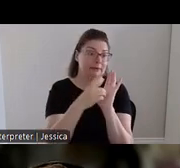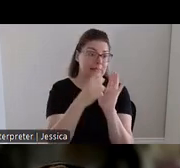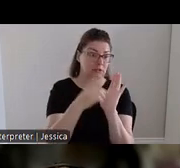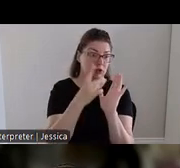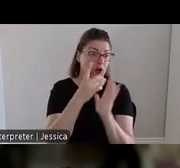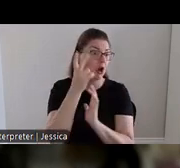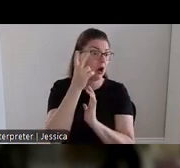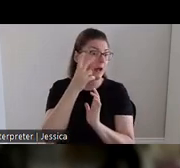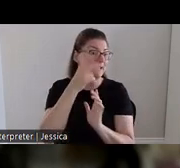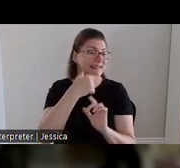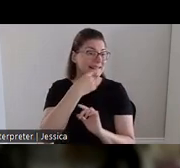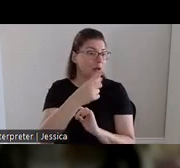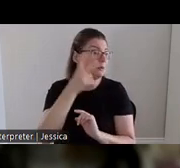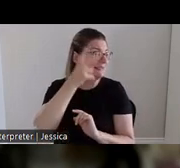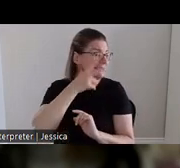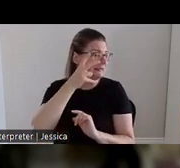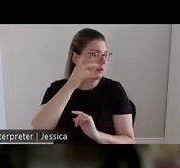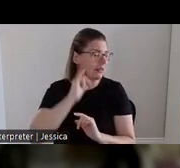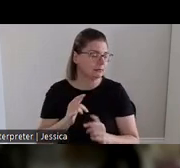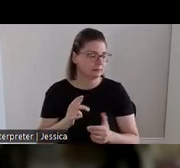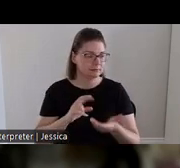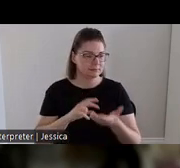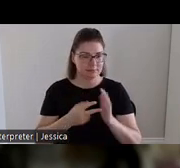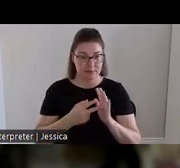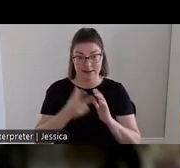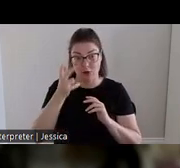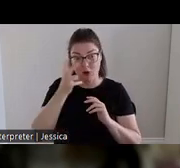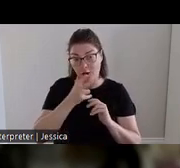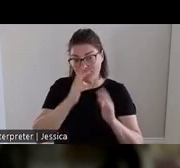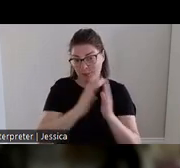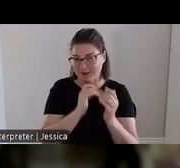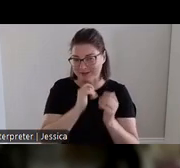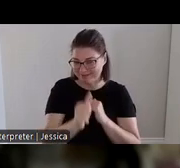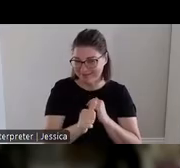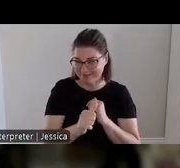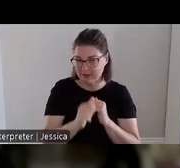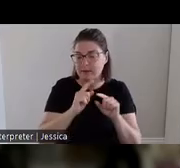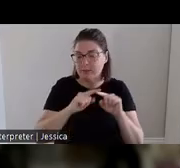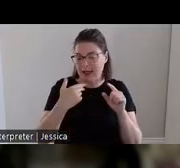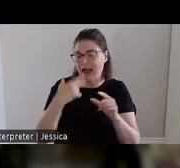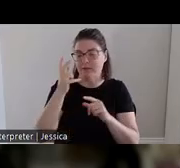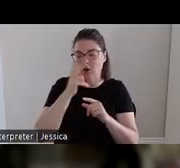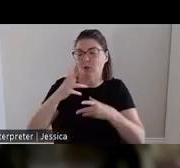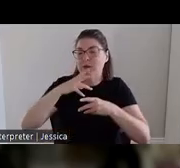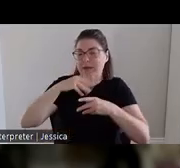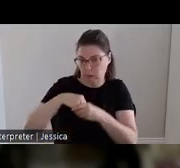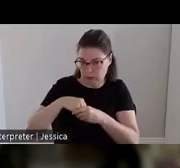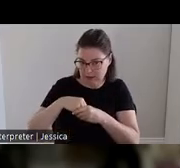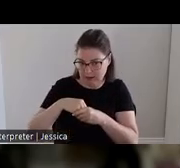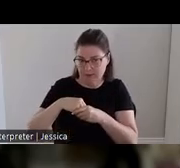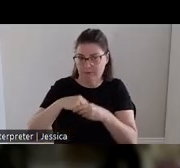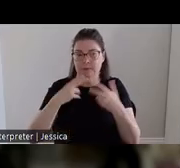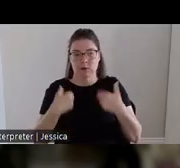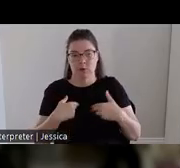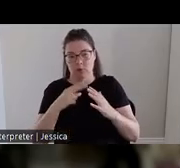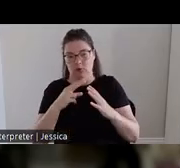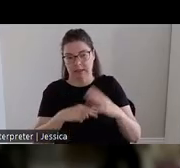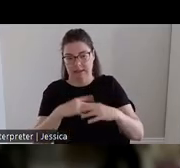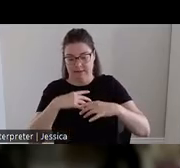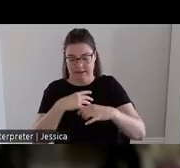pronouncing each word, that doesn't mean that it's an audio book, but it does have some audio, and so the human-readable summary might explain that, for example.